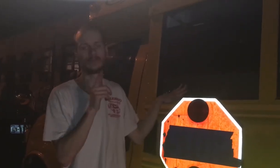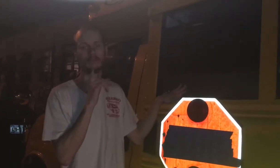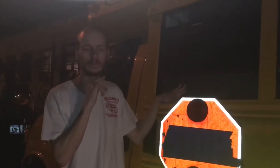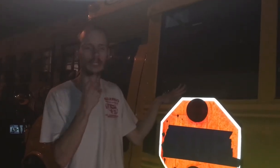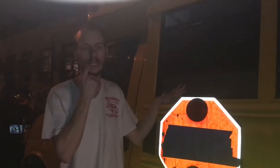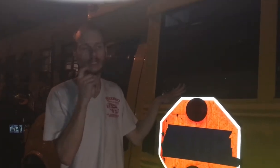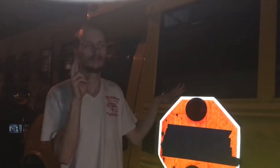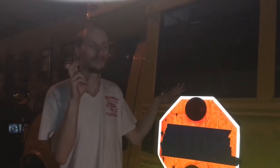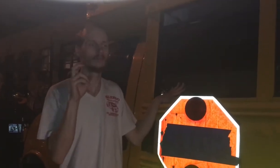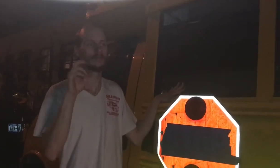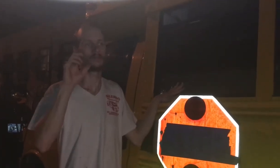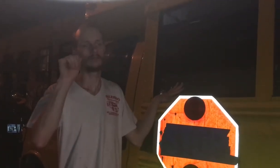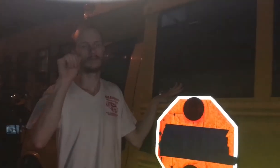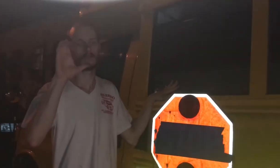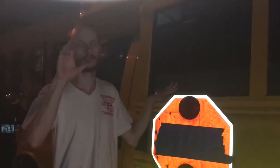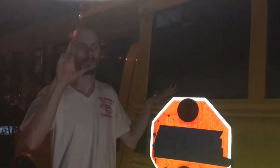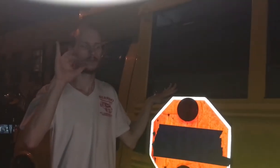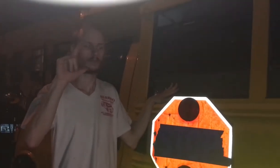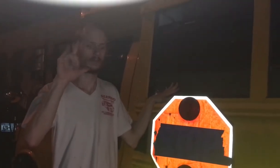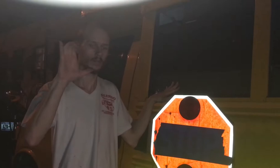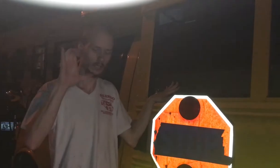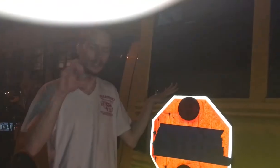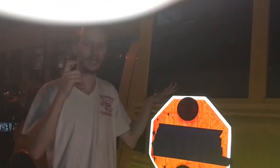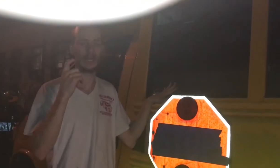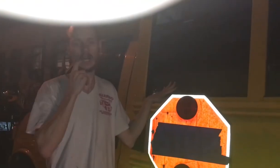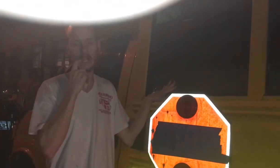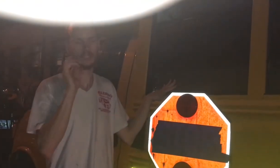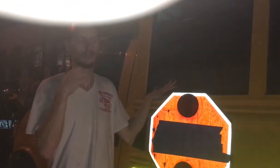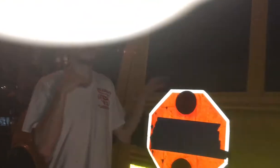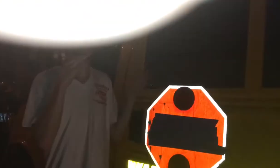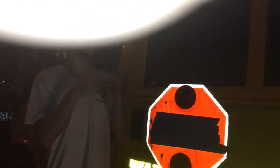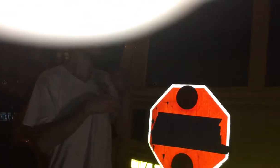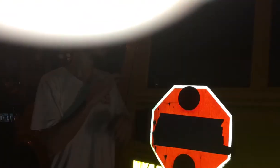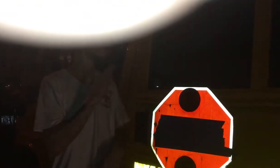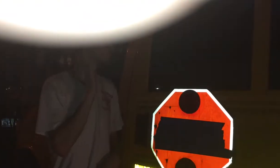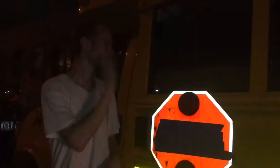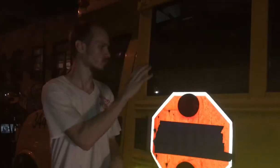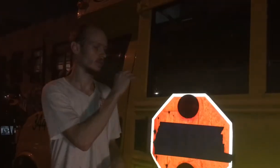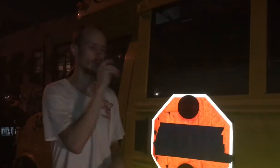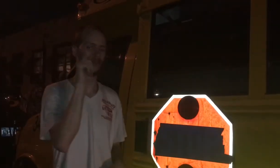This is not really glass. its Acrylic glass something. I replace new glass on window.